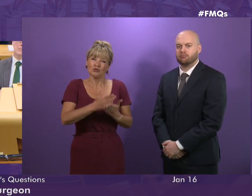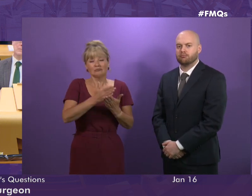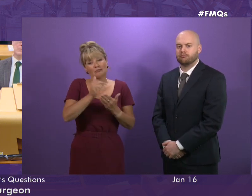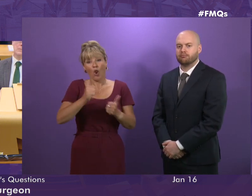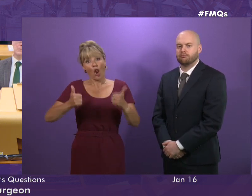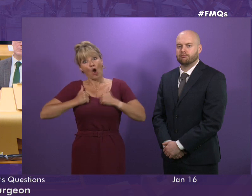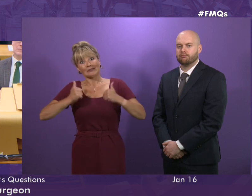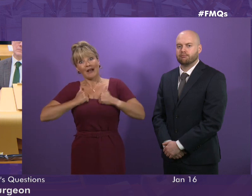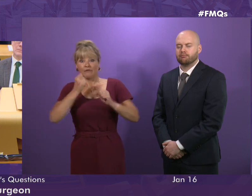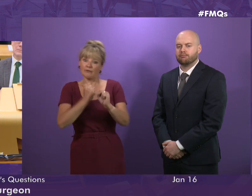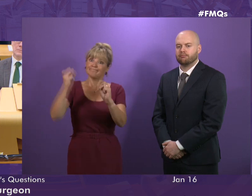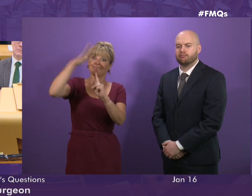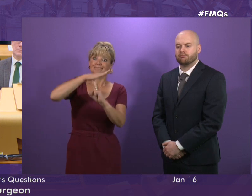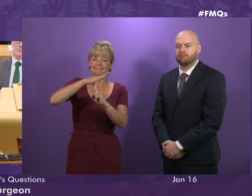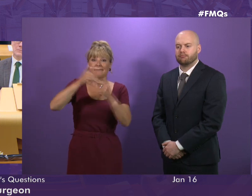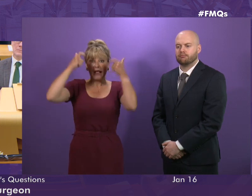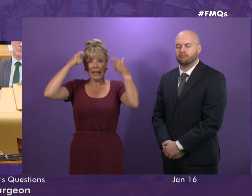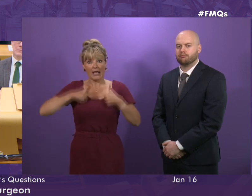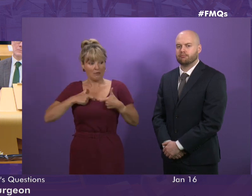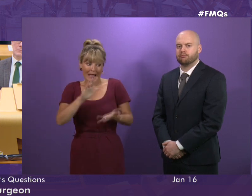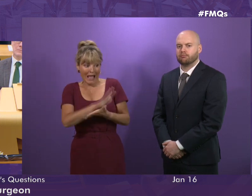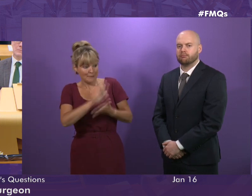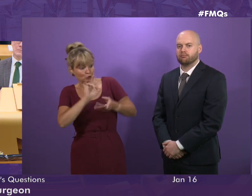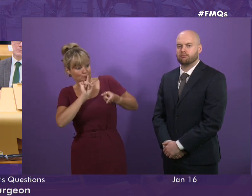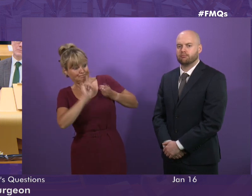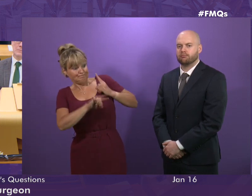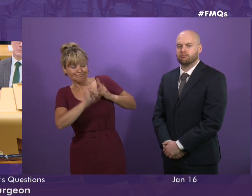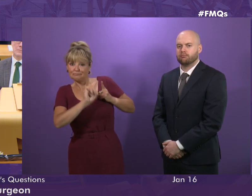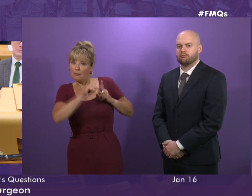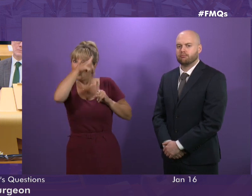willing to respond further on this particular case, but it would not be appropriate for